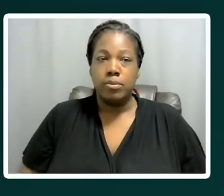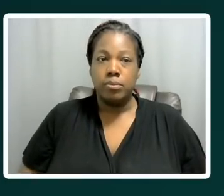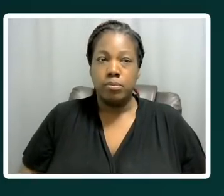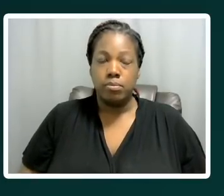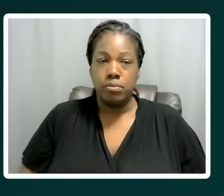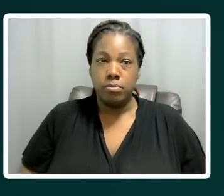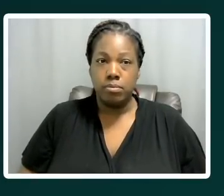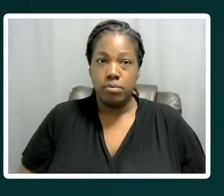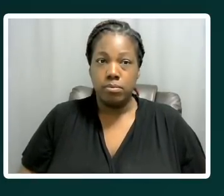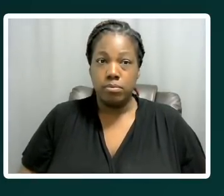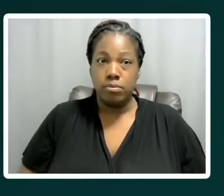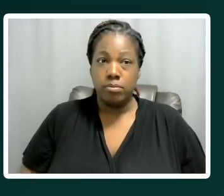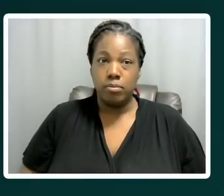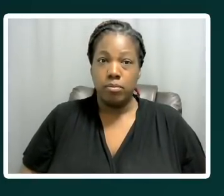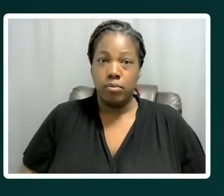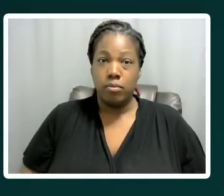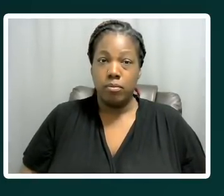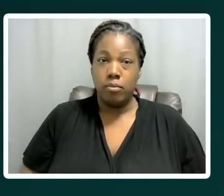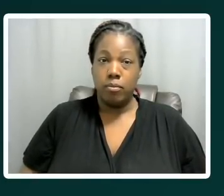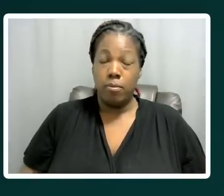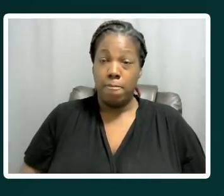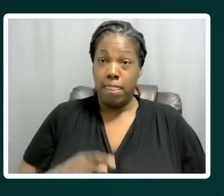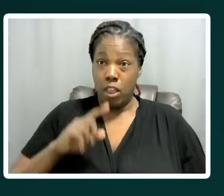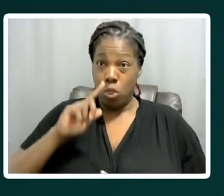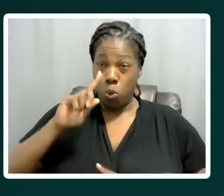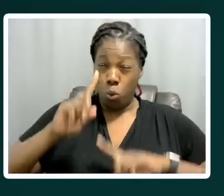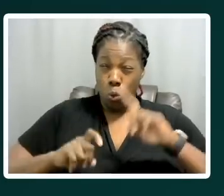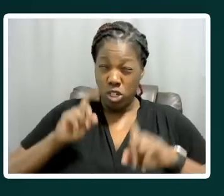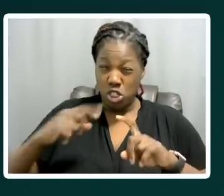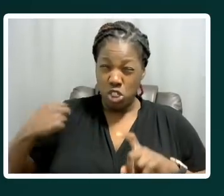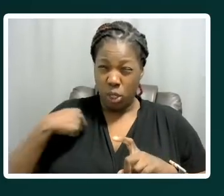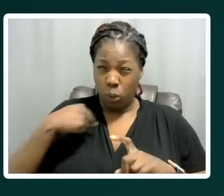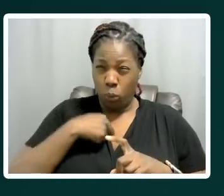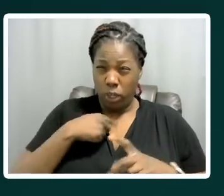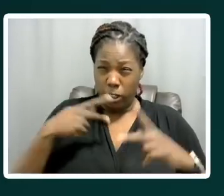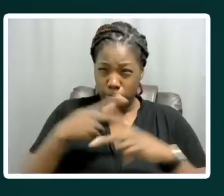These are the questions that the digital team explores in our work. We collaborate through art,